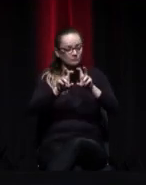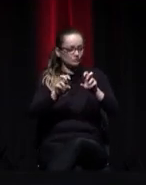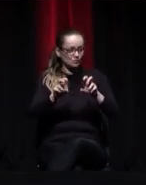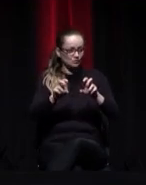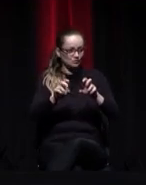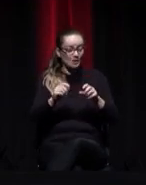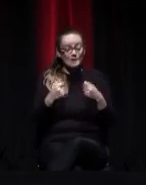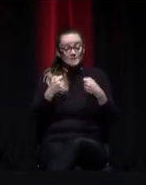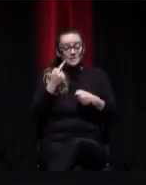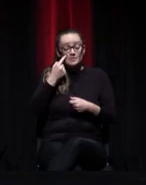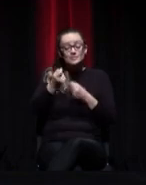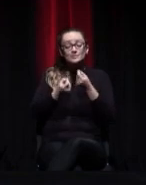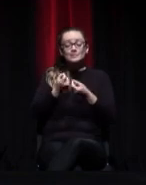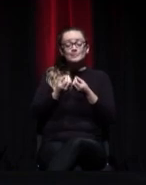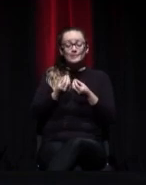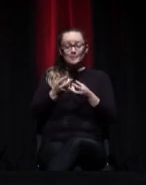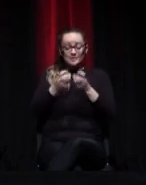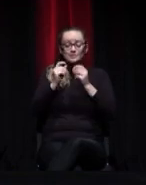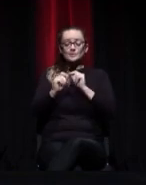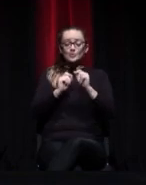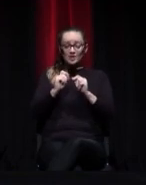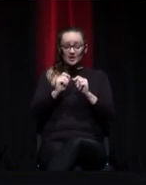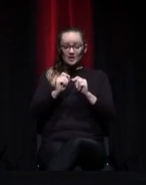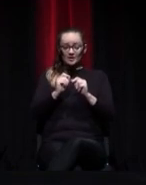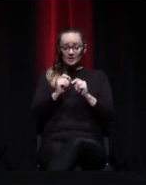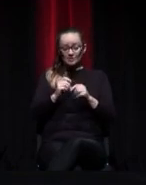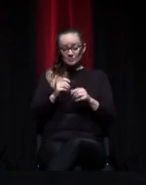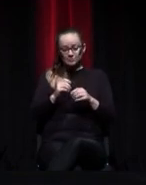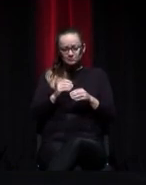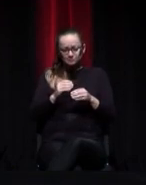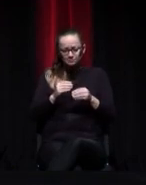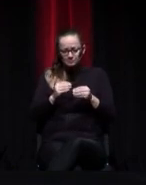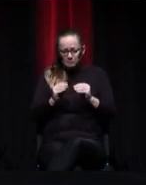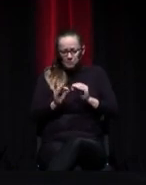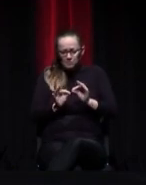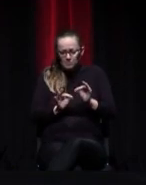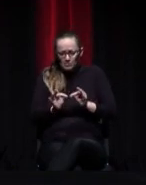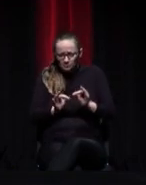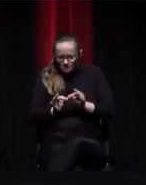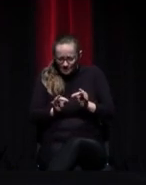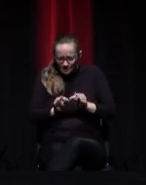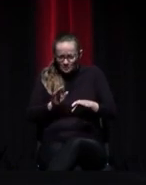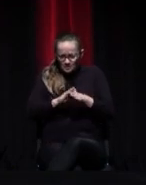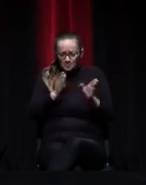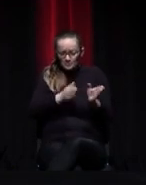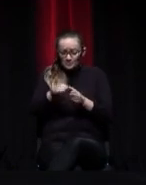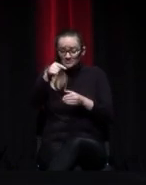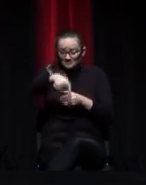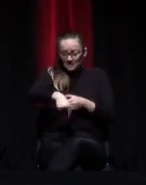It has to do with an assembly, with a micro assembly, one he's produced in a given context.